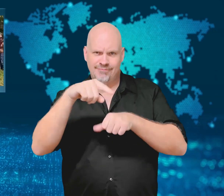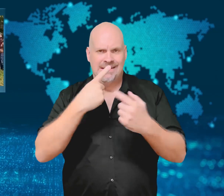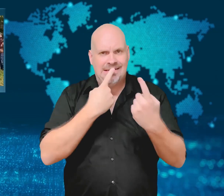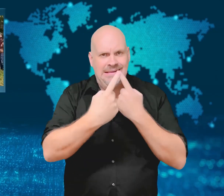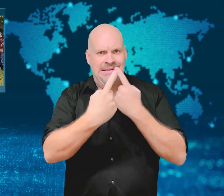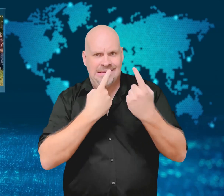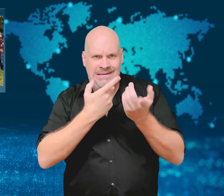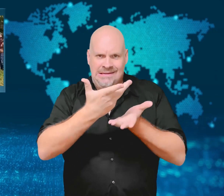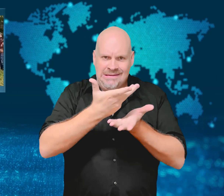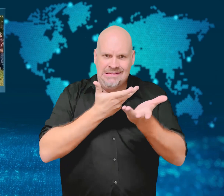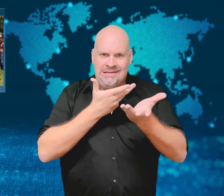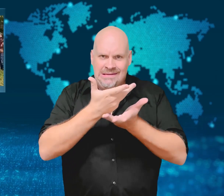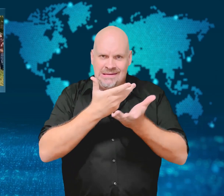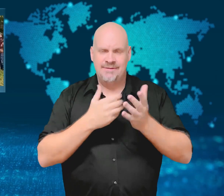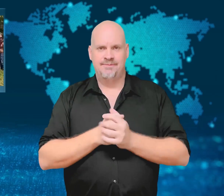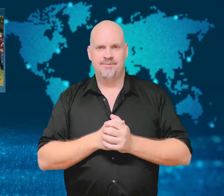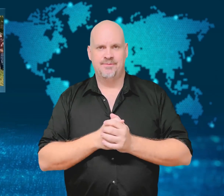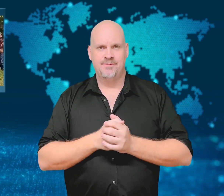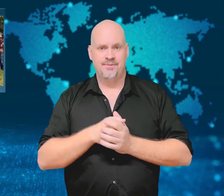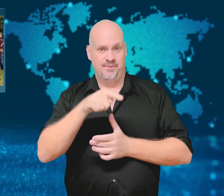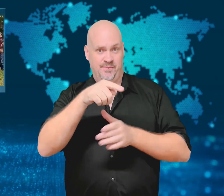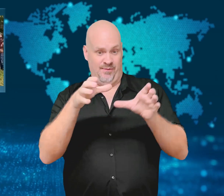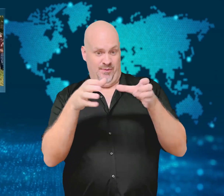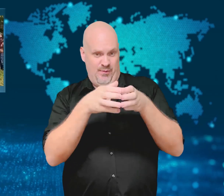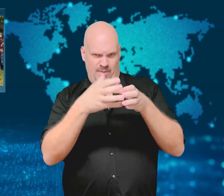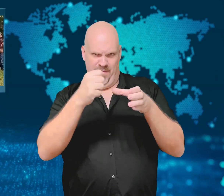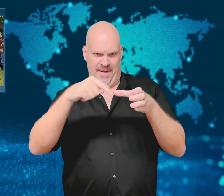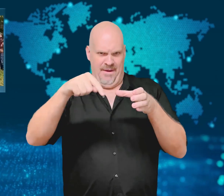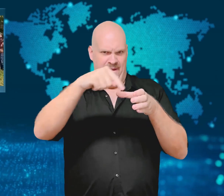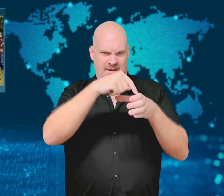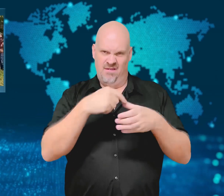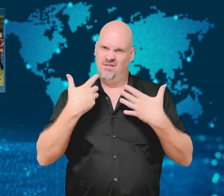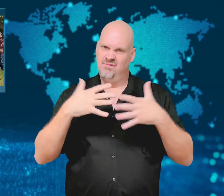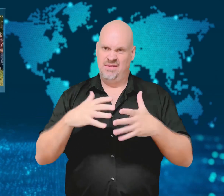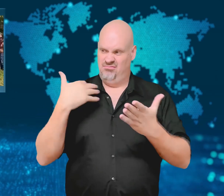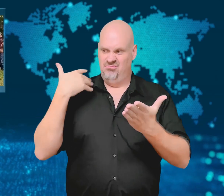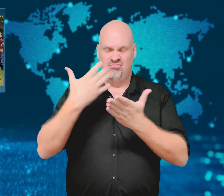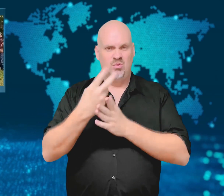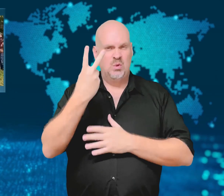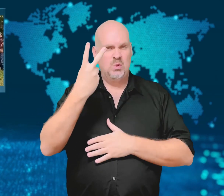Marilu Chahua, Peru's vice minister for the environment,